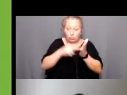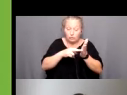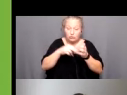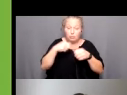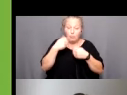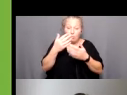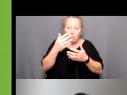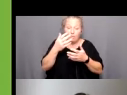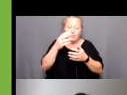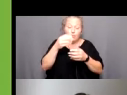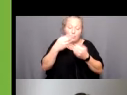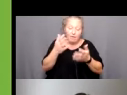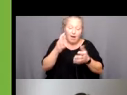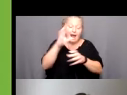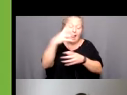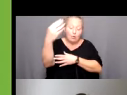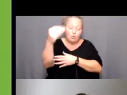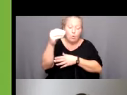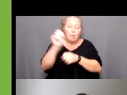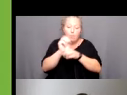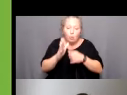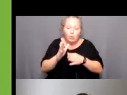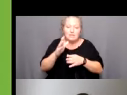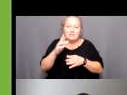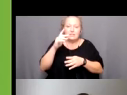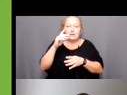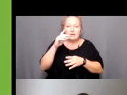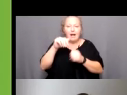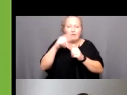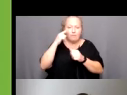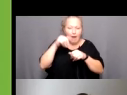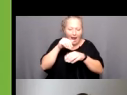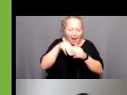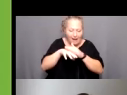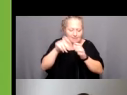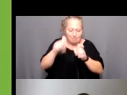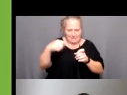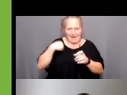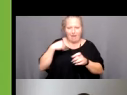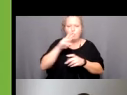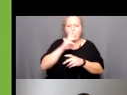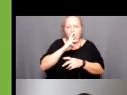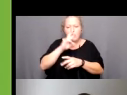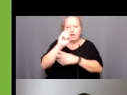outdoor employees with training about heat illness, as well as access to water, shade, and rest. Next slide.